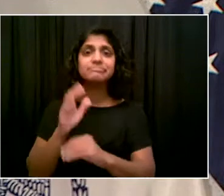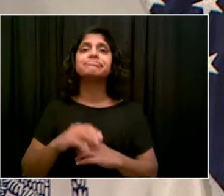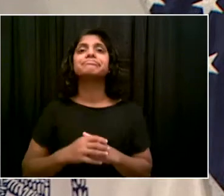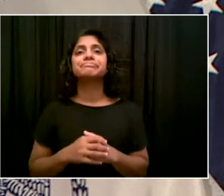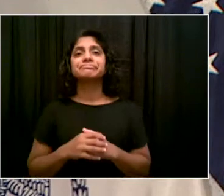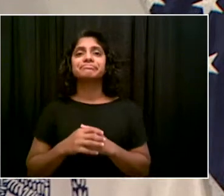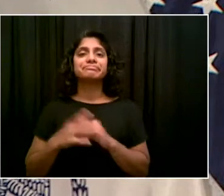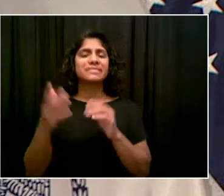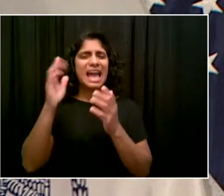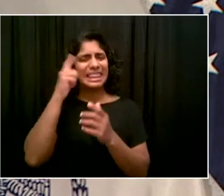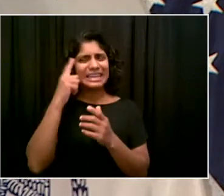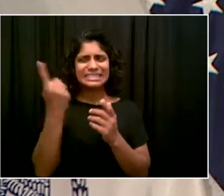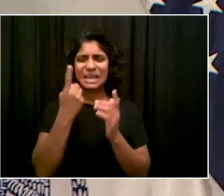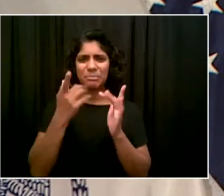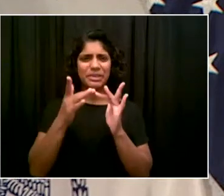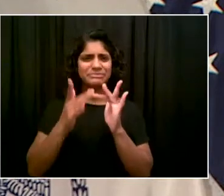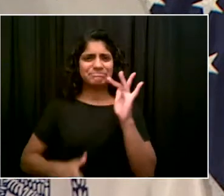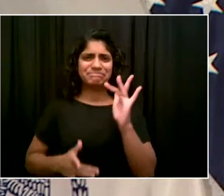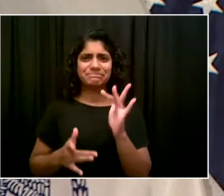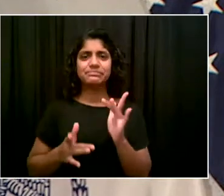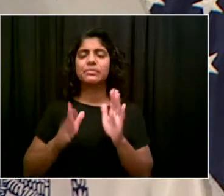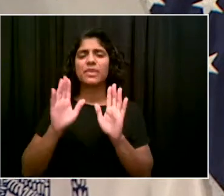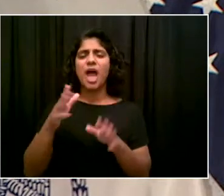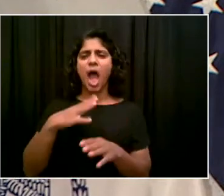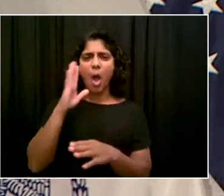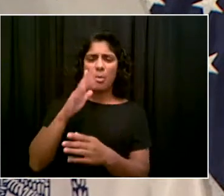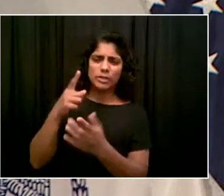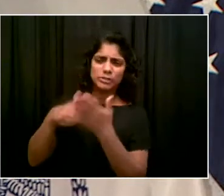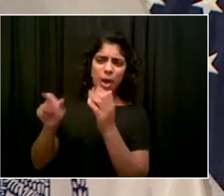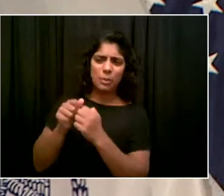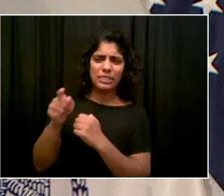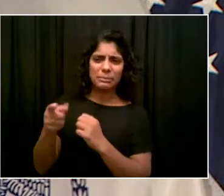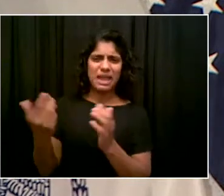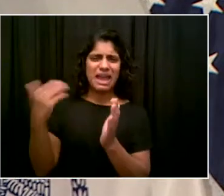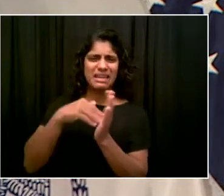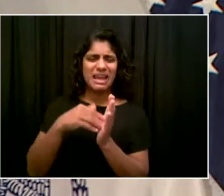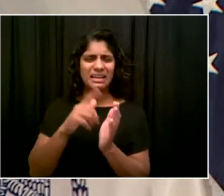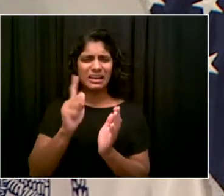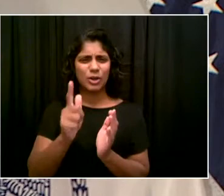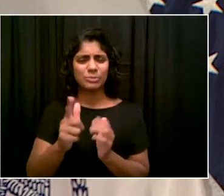YDANIS RODRIGUEZ. I'LL TELL THEM ALL ABOUT THE